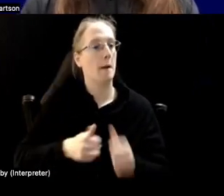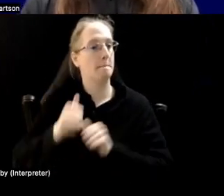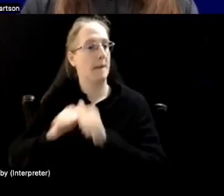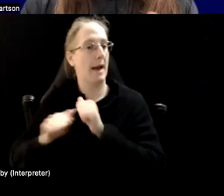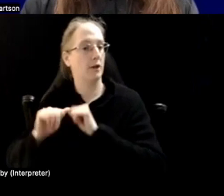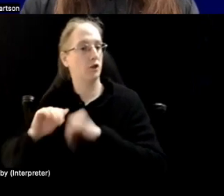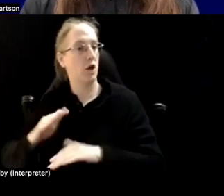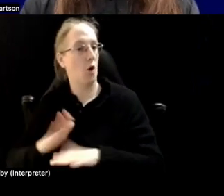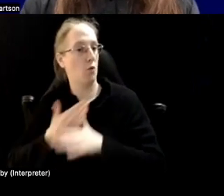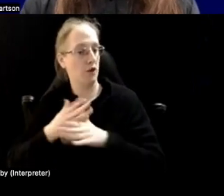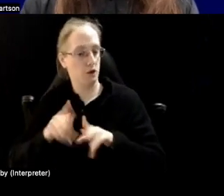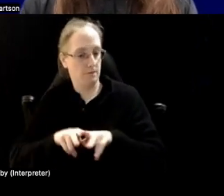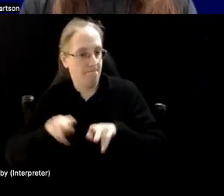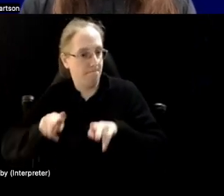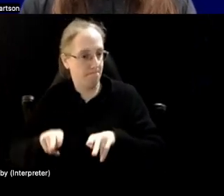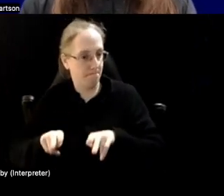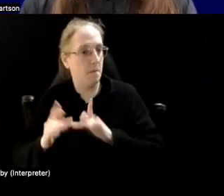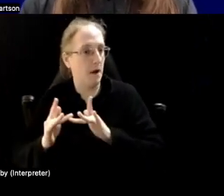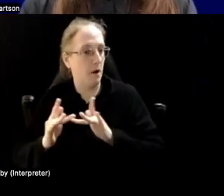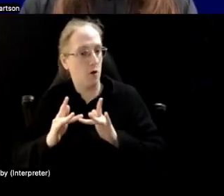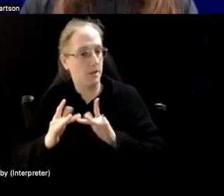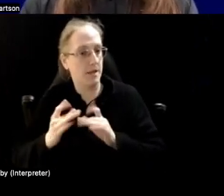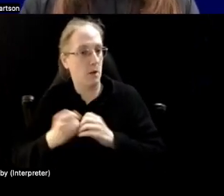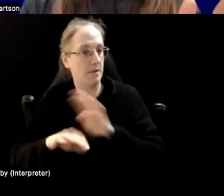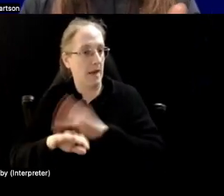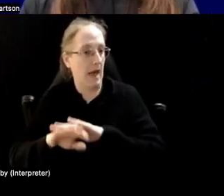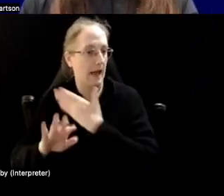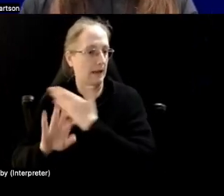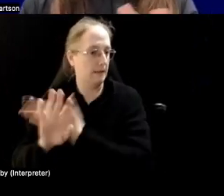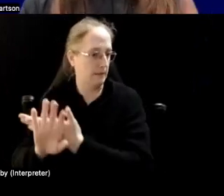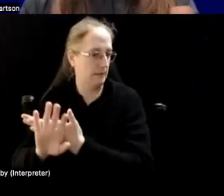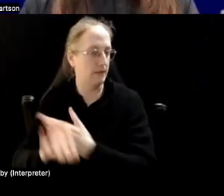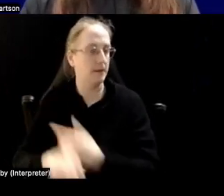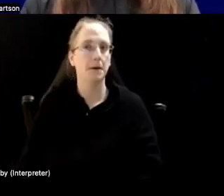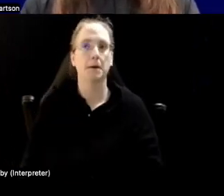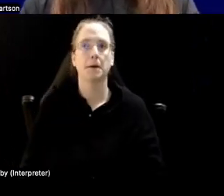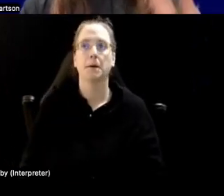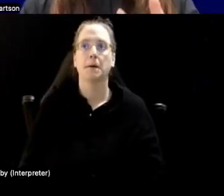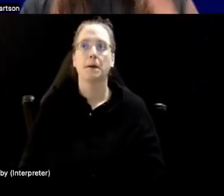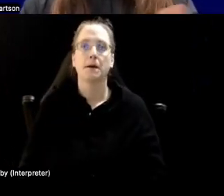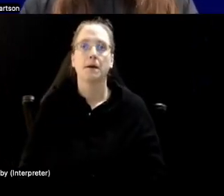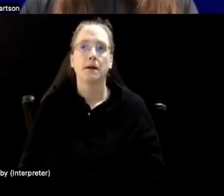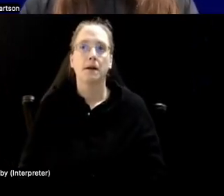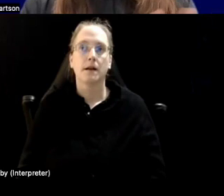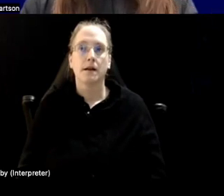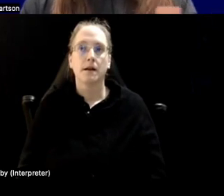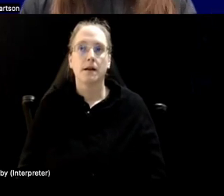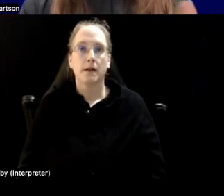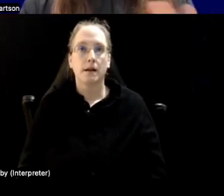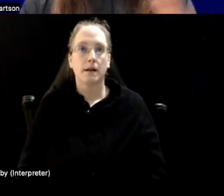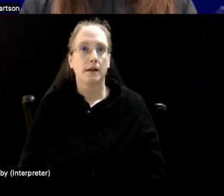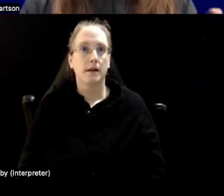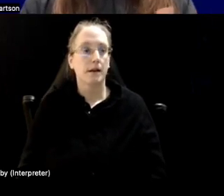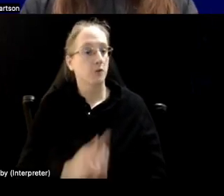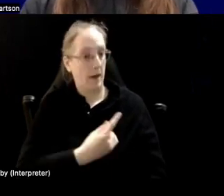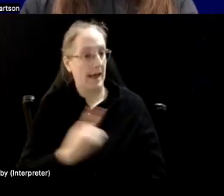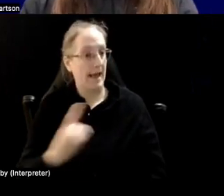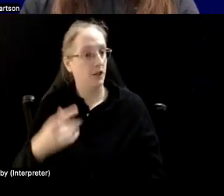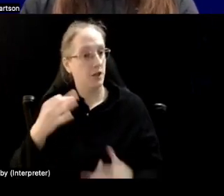side in contact with her hand. So, both are contributing to the distance from each other